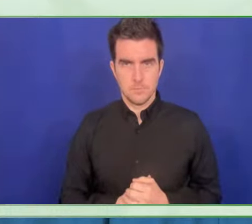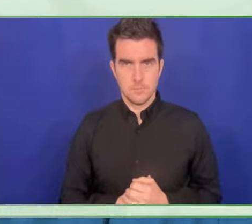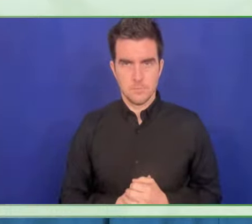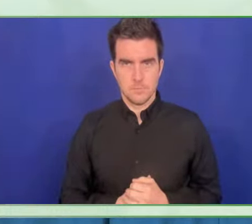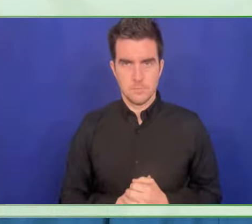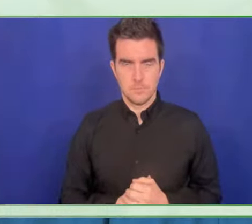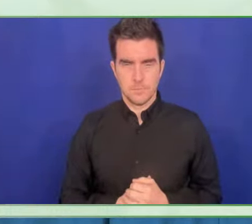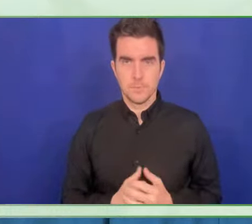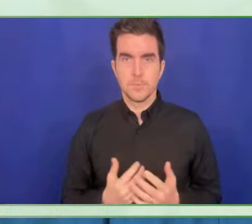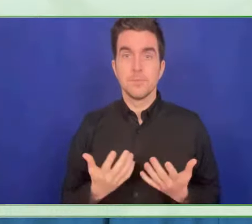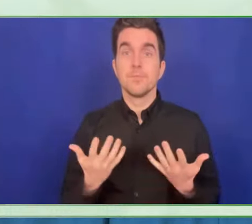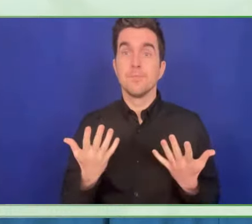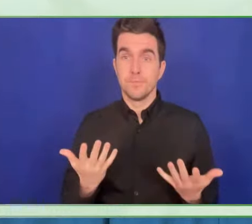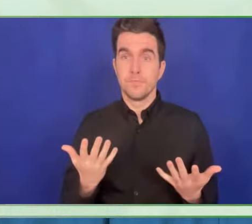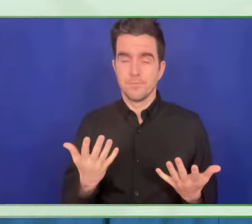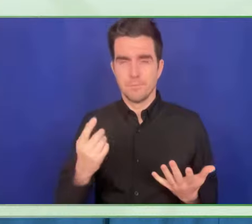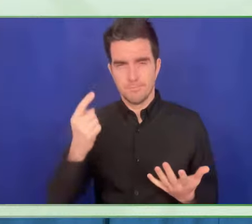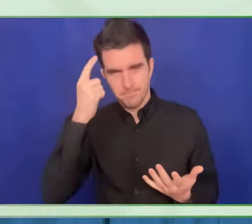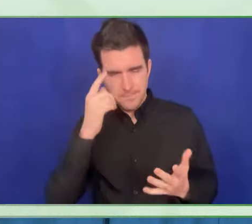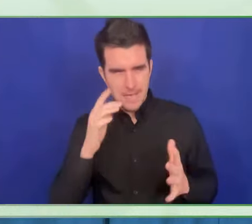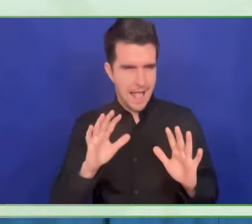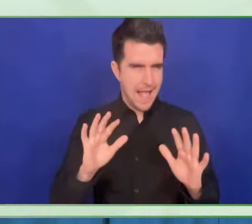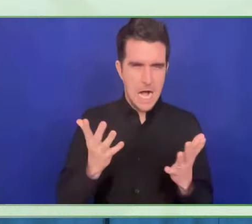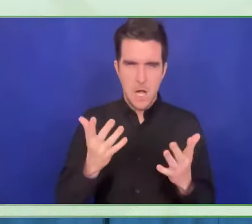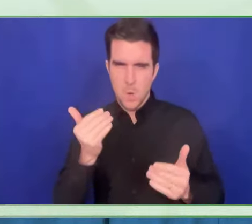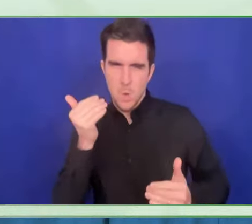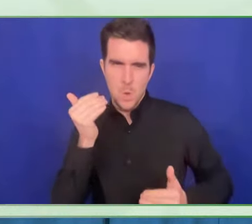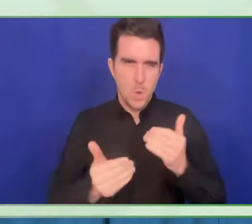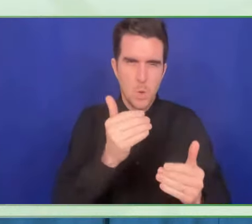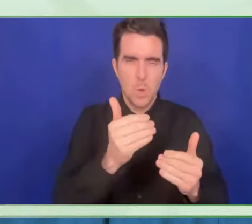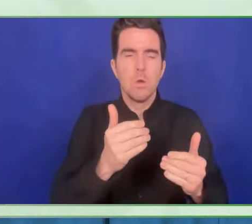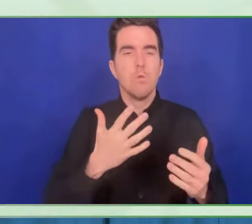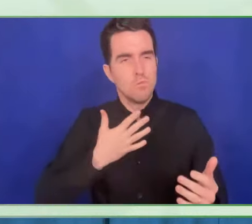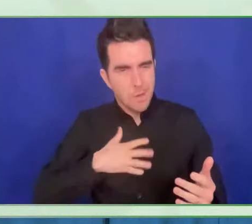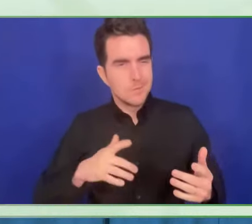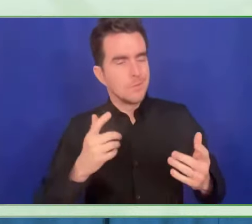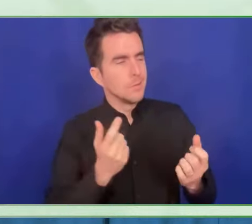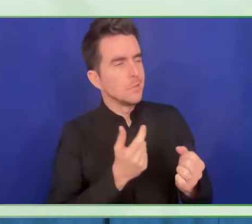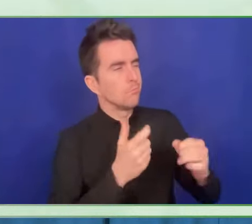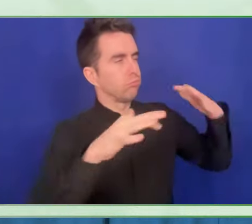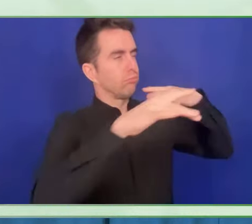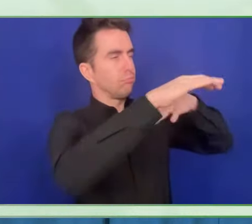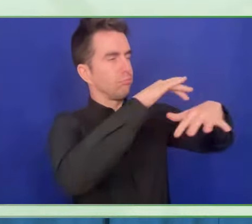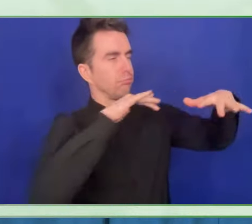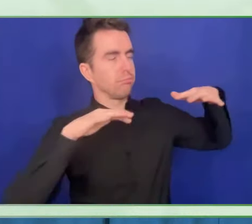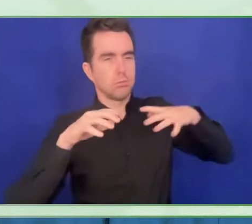In the seventh points we do about leading by example and here it will